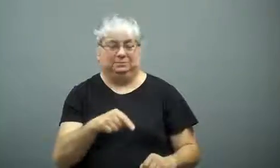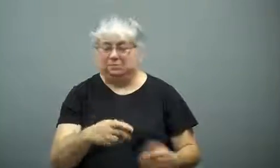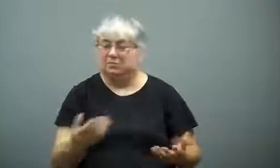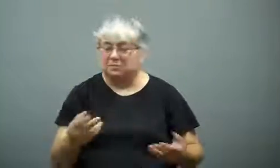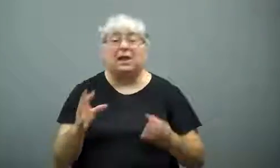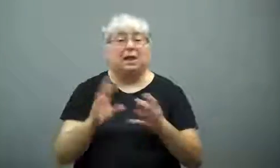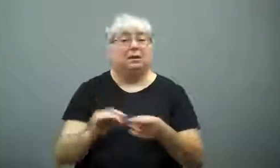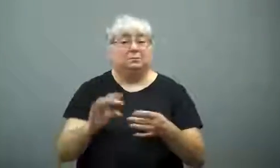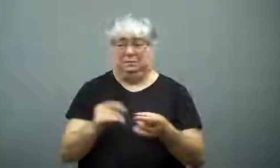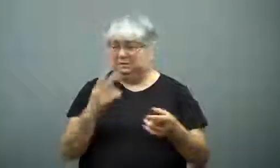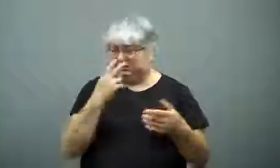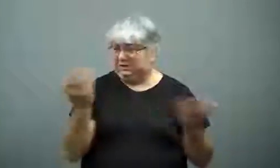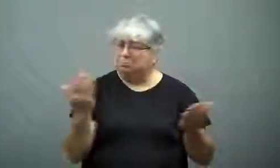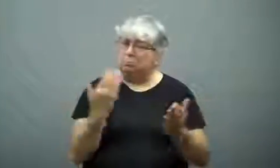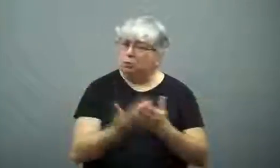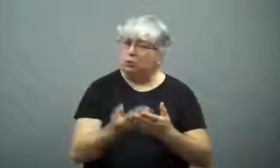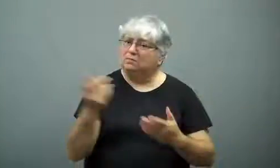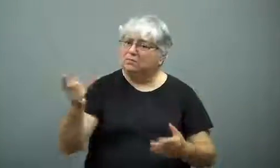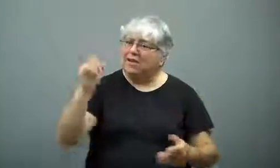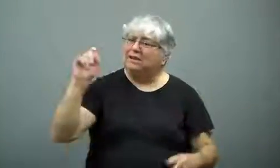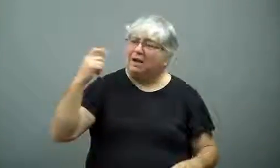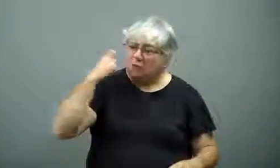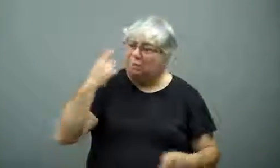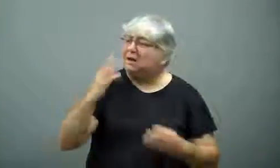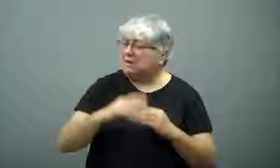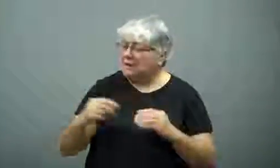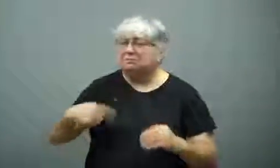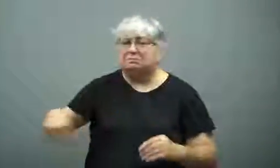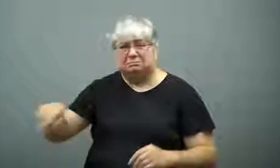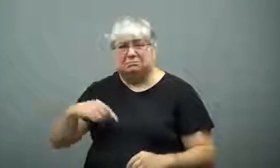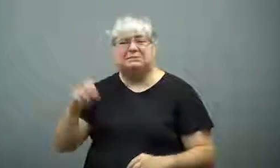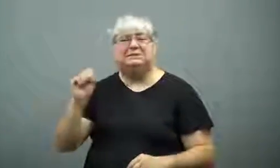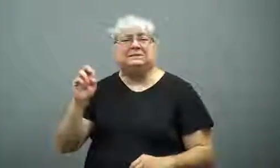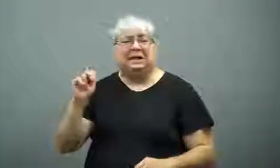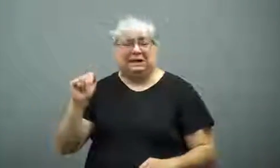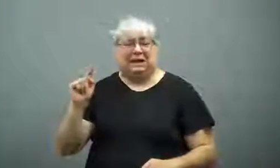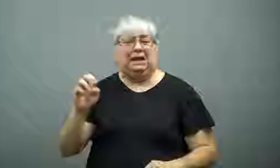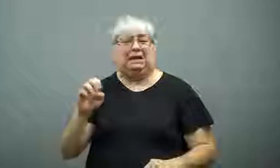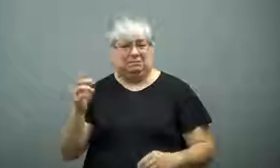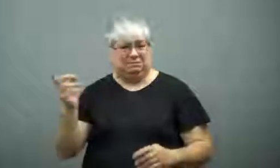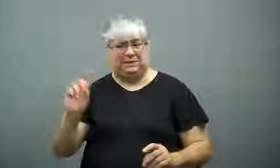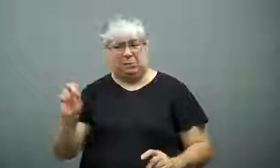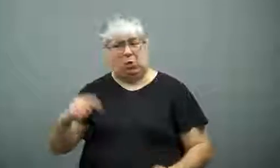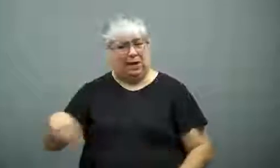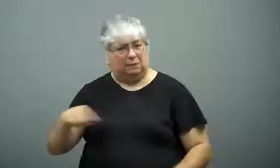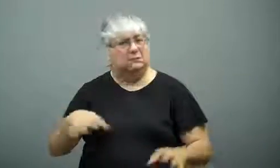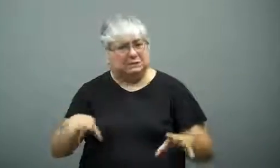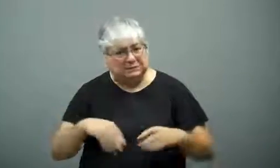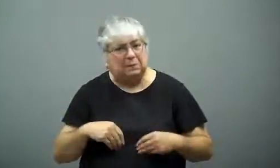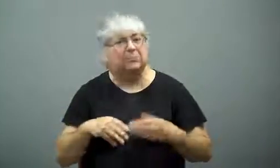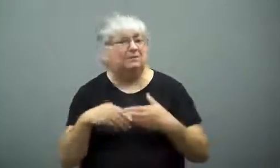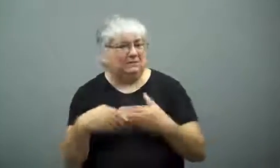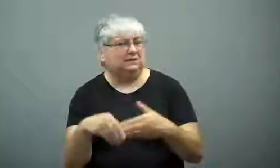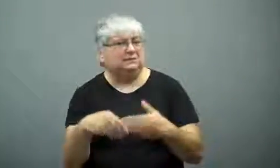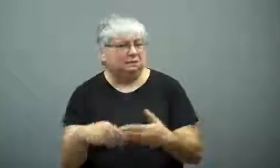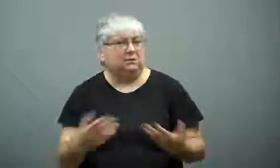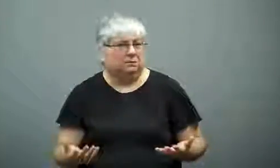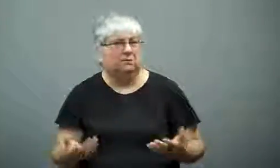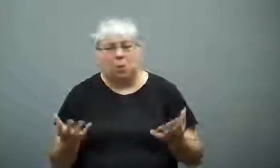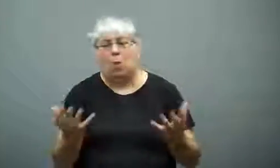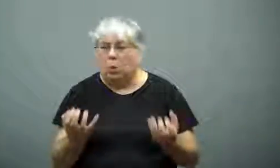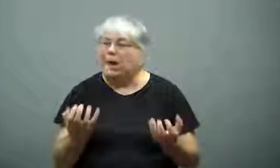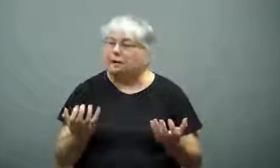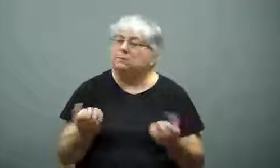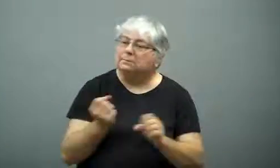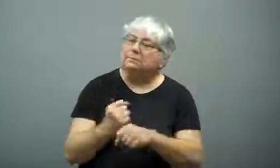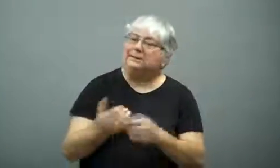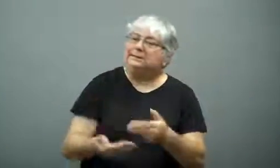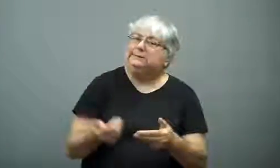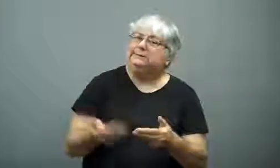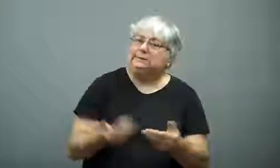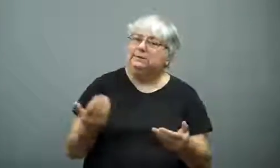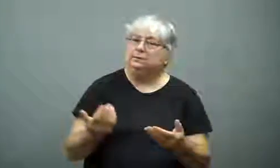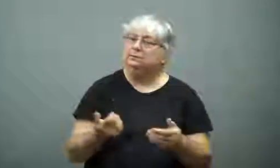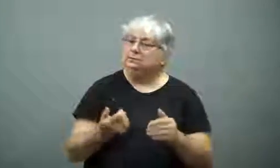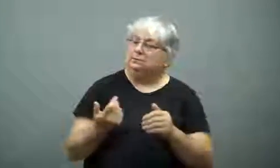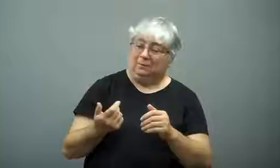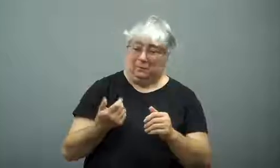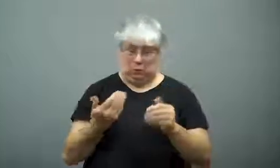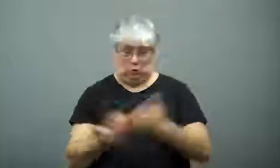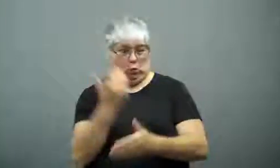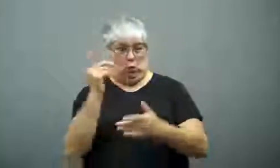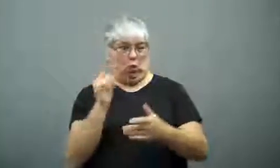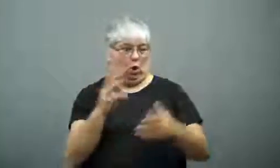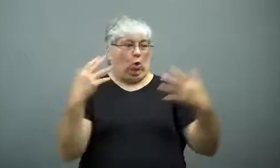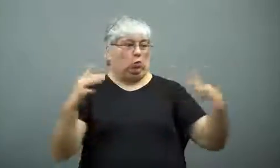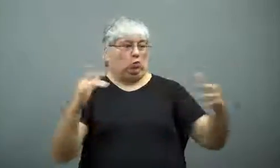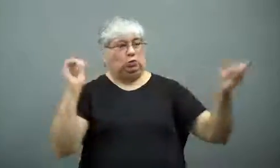said the change shows the government and Senate Democrats could be flexible,